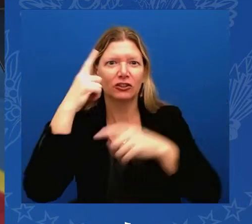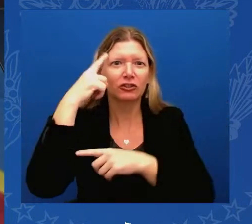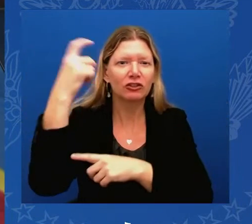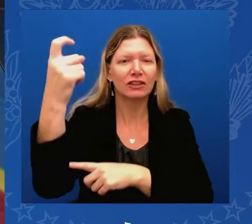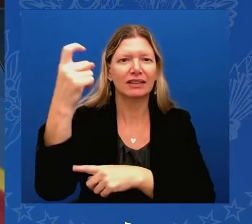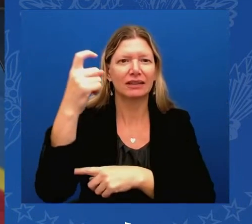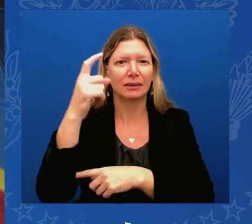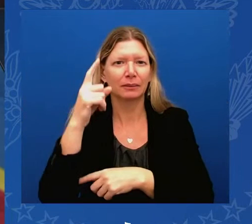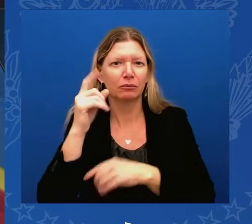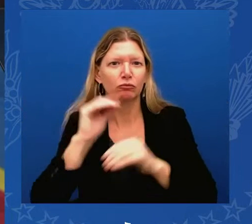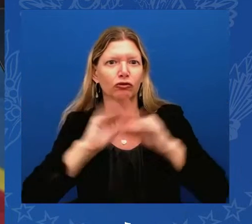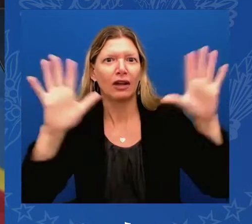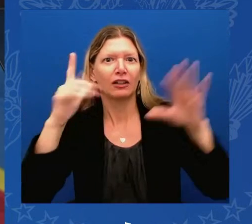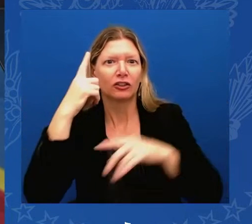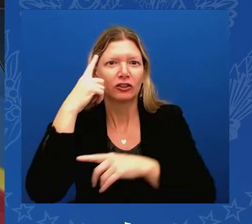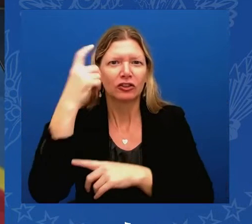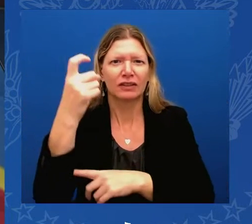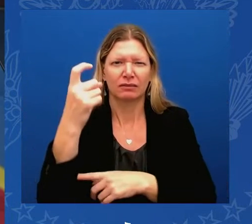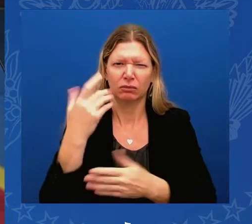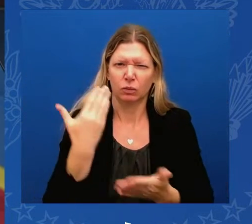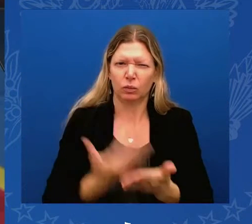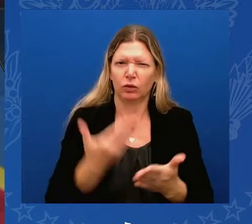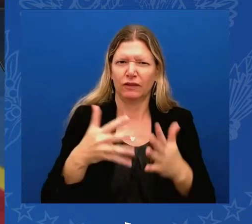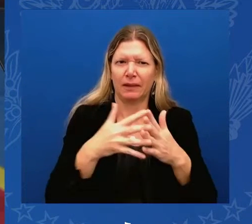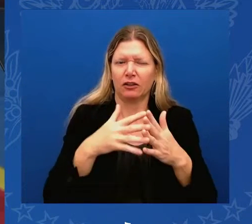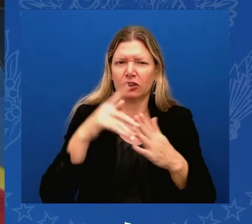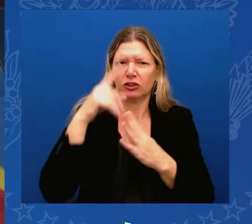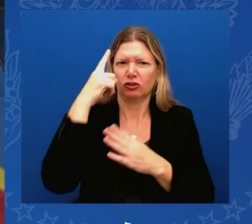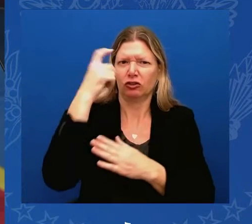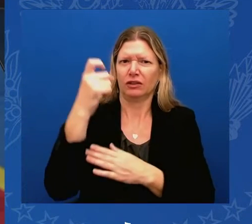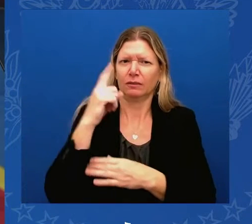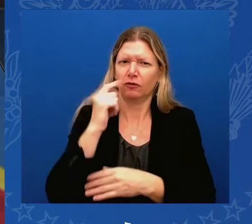to commencement, to the beginning. And with faith and determination,